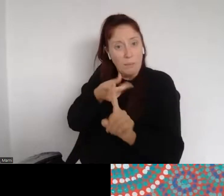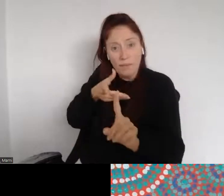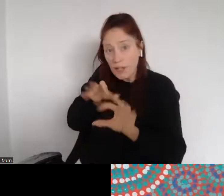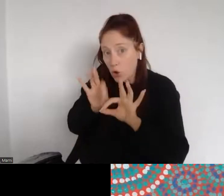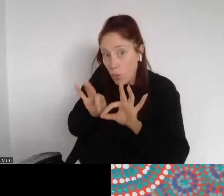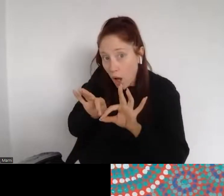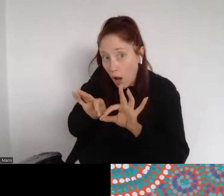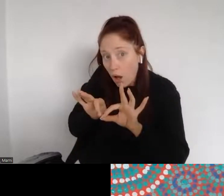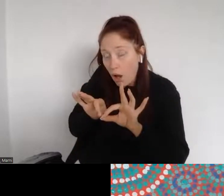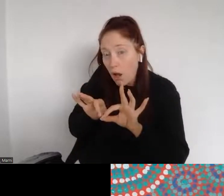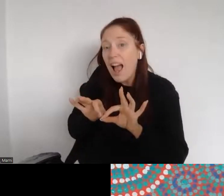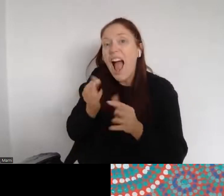How can these issues be overcome?